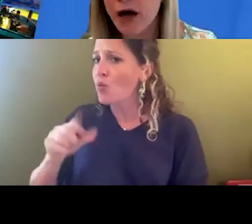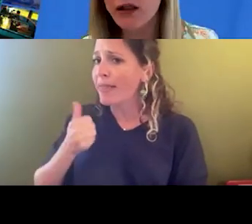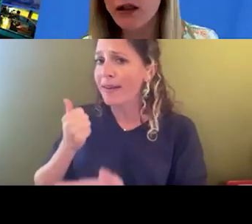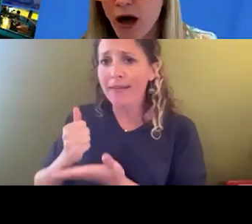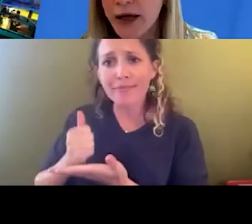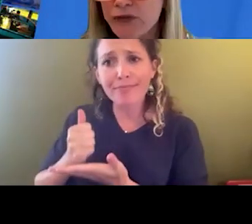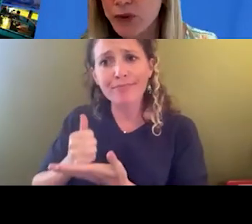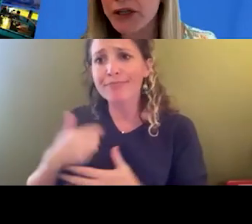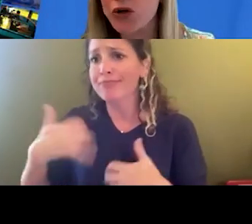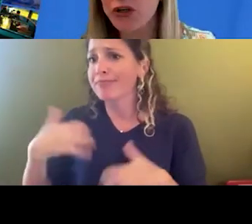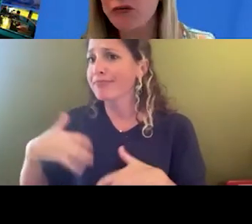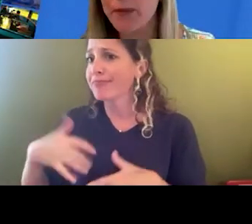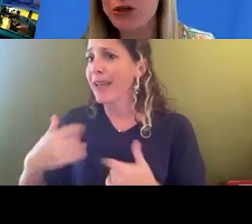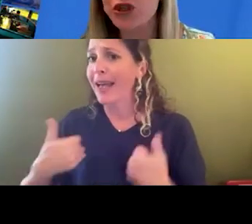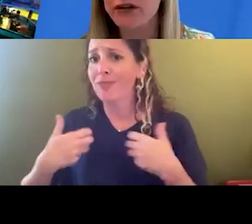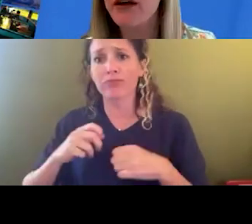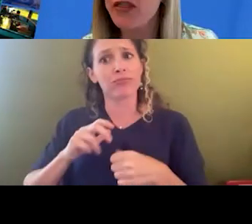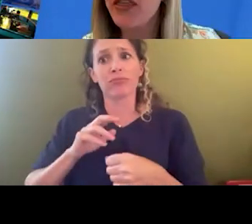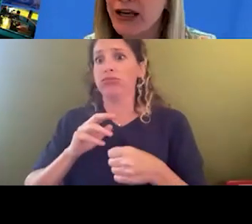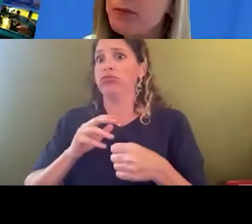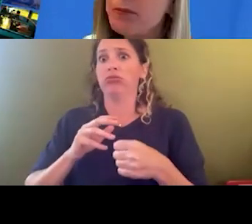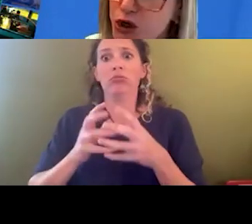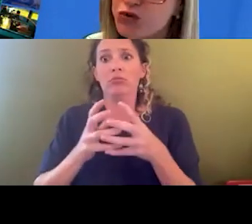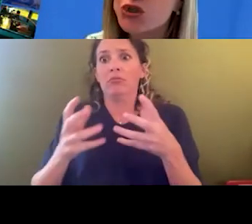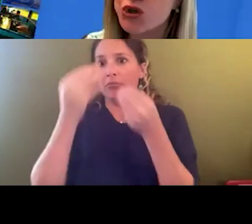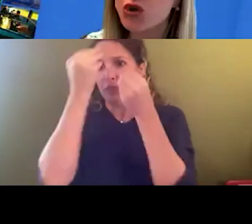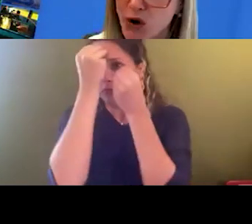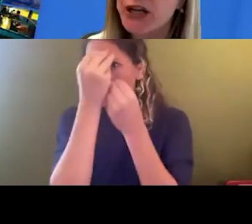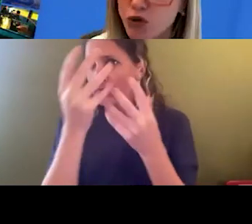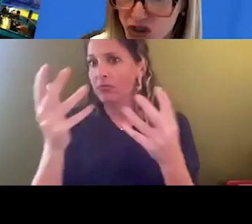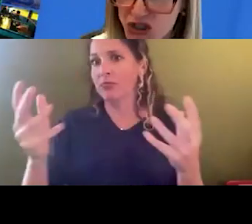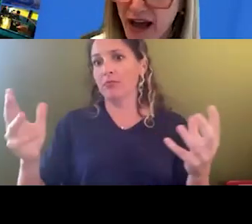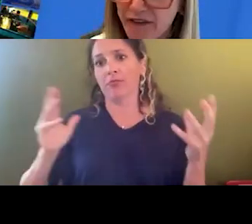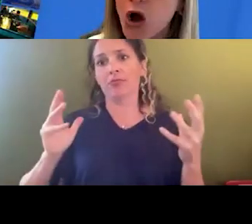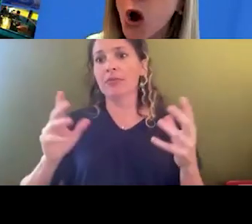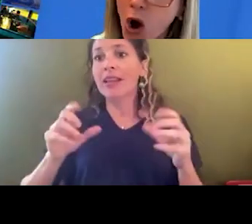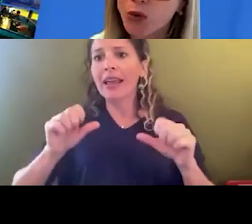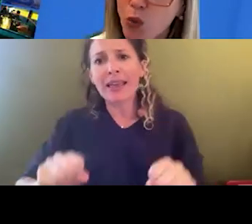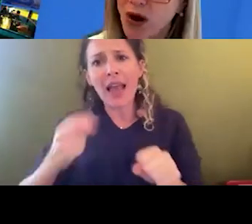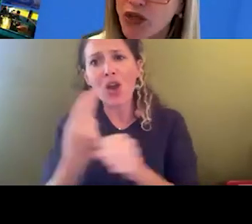a lot of really good information that can be used to train your staff on what